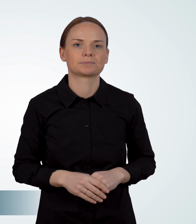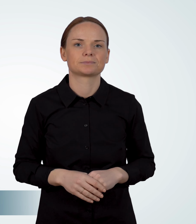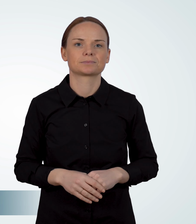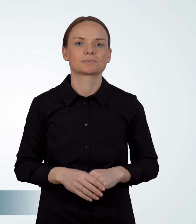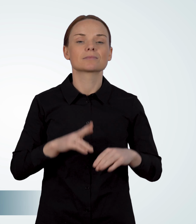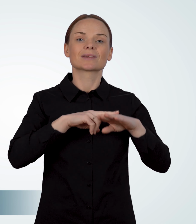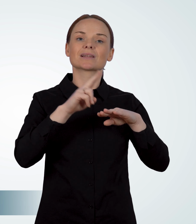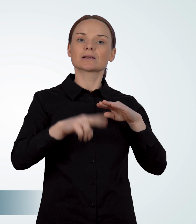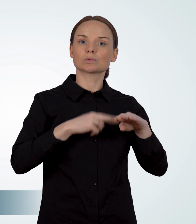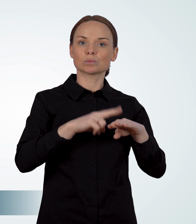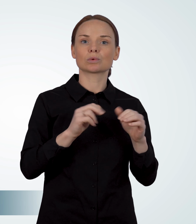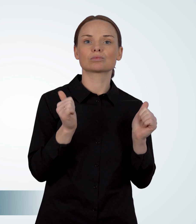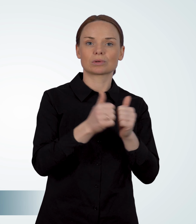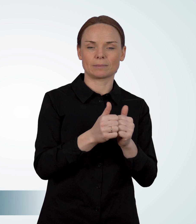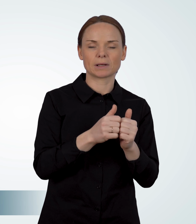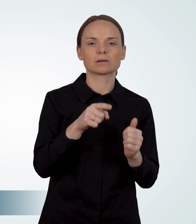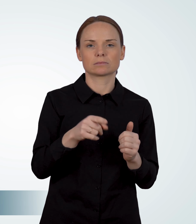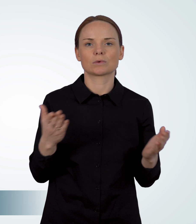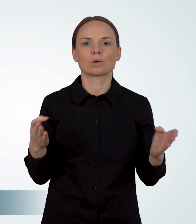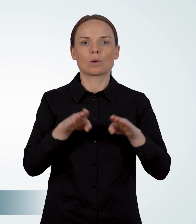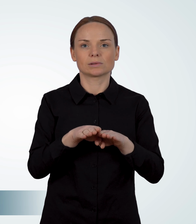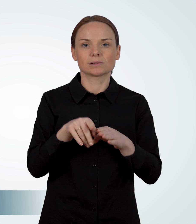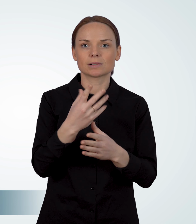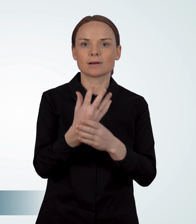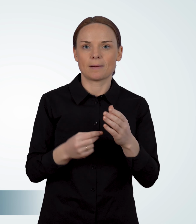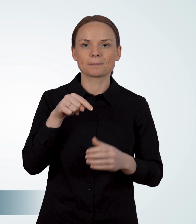Under the National Agreement on Closing the Gap,